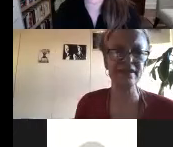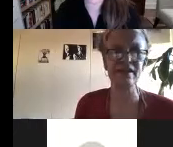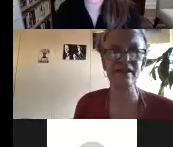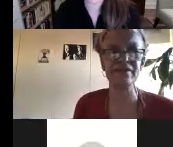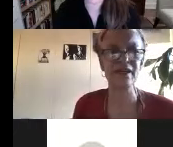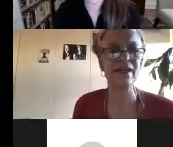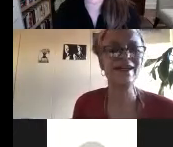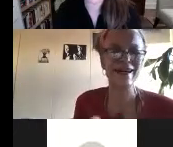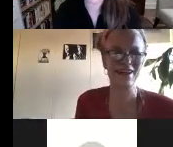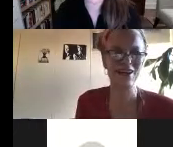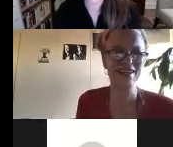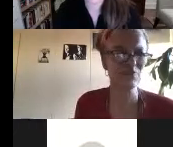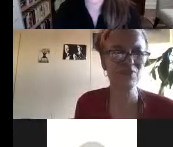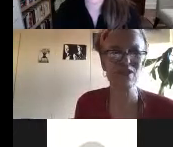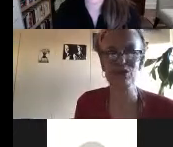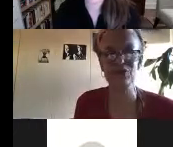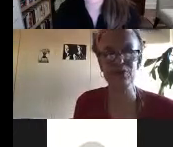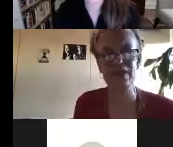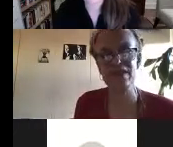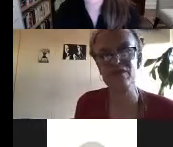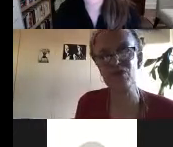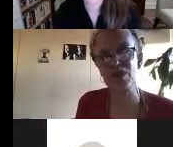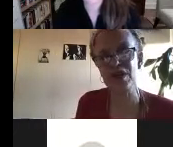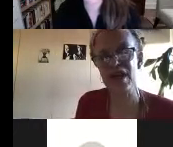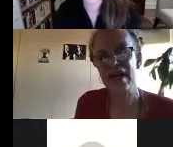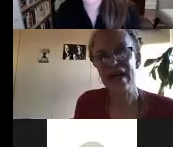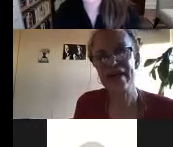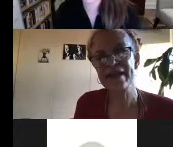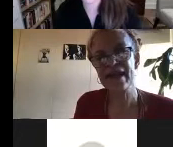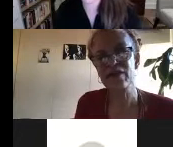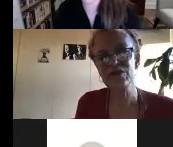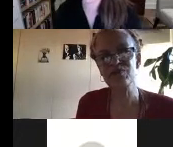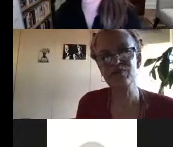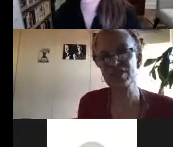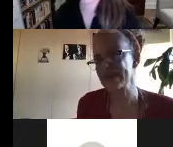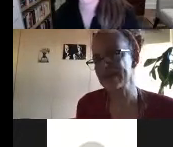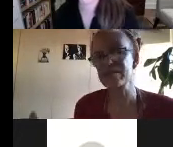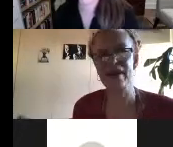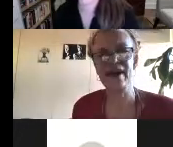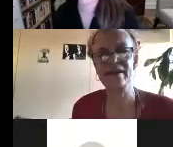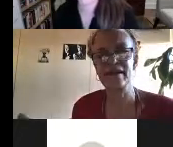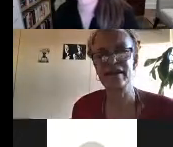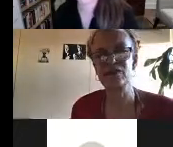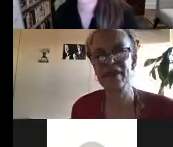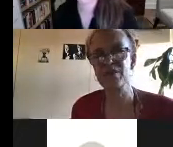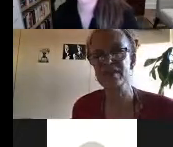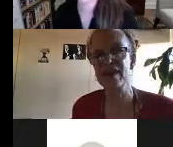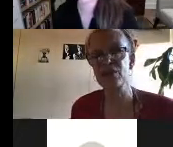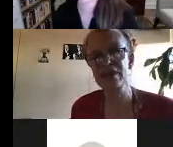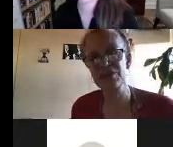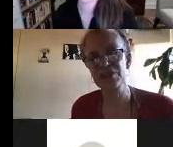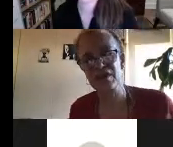of- there it is, this beautiful piece of work, and I was just taken by when I was in my wheelchair,